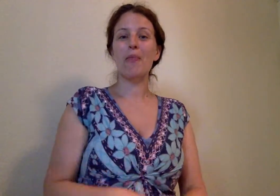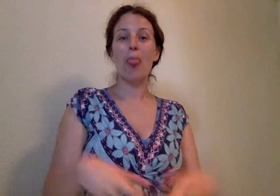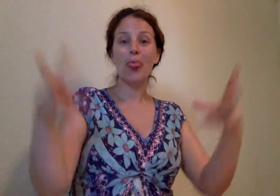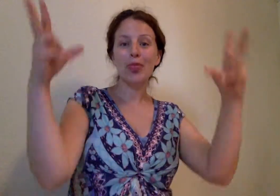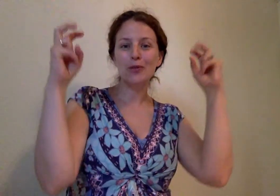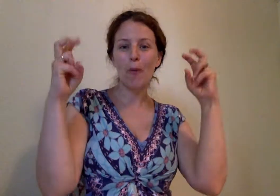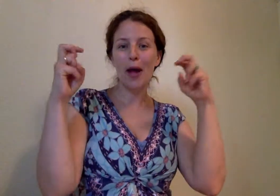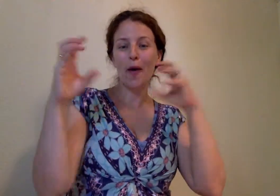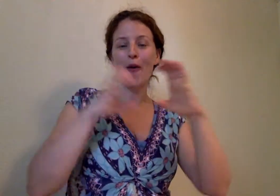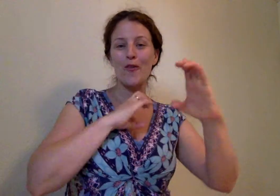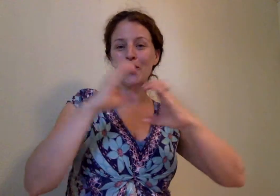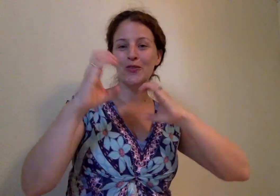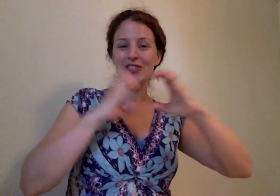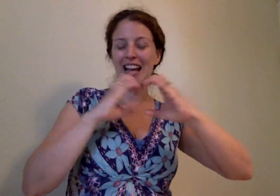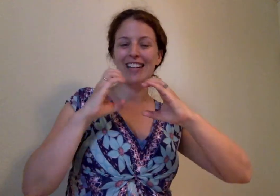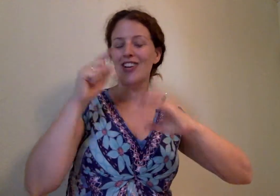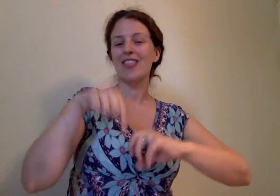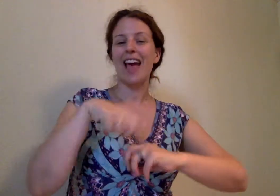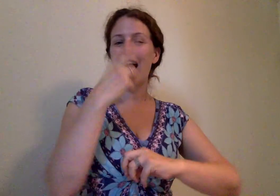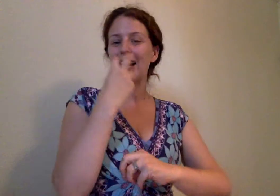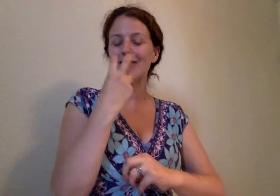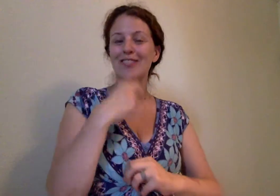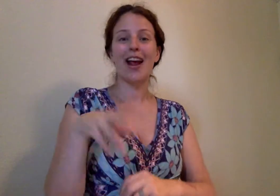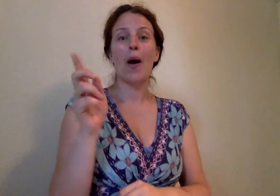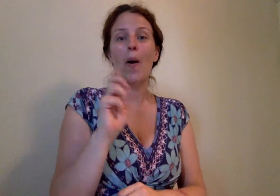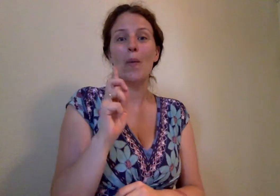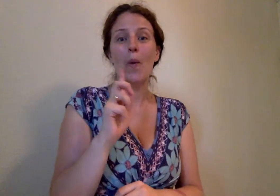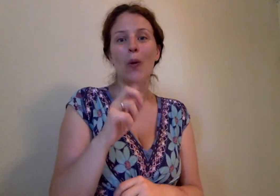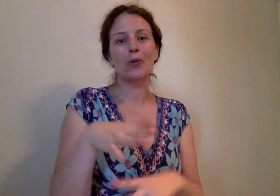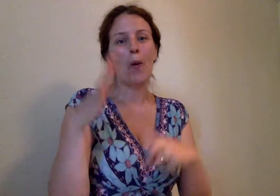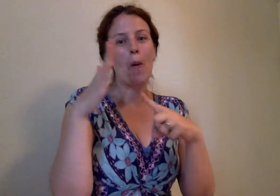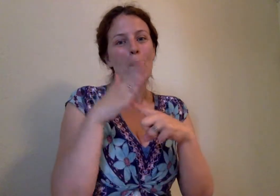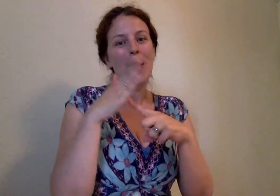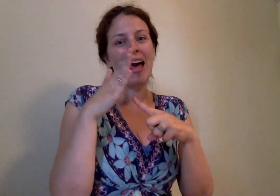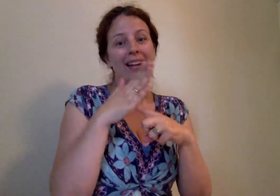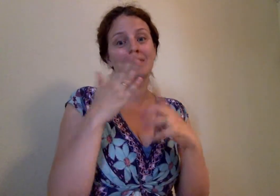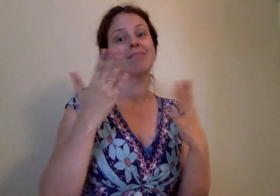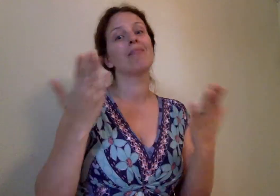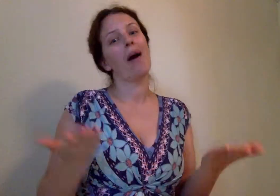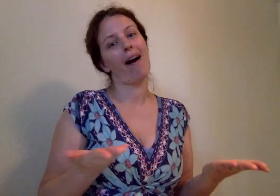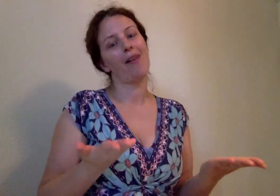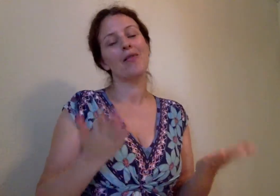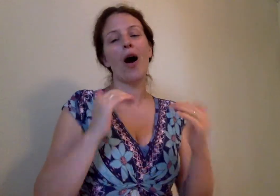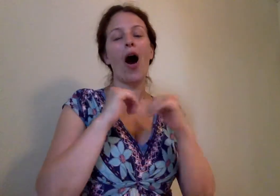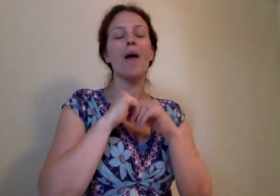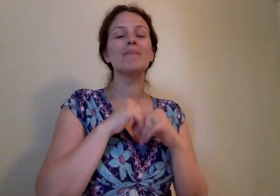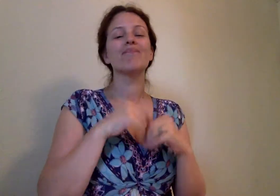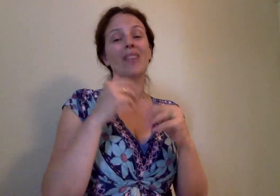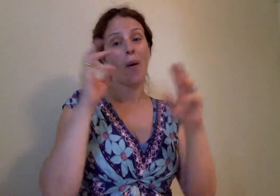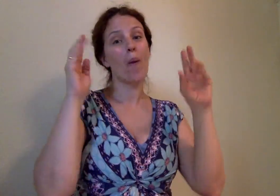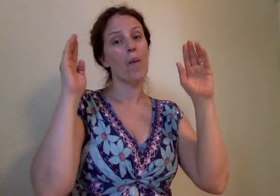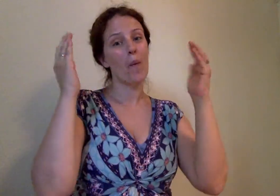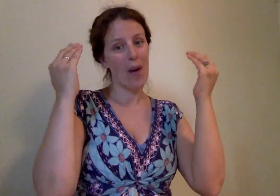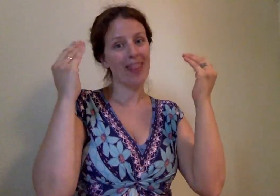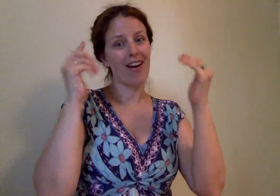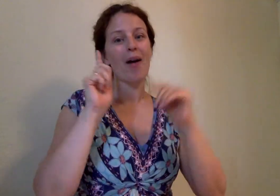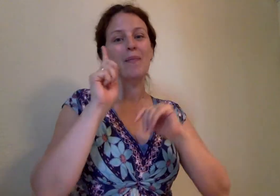The main topic of conversation that evening, apart from the weather